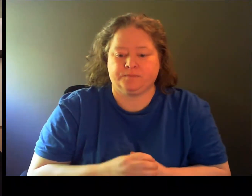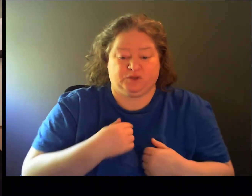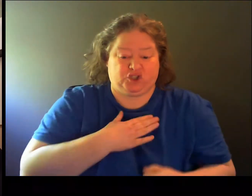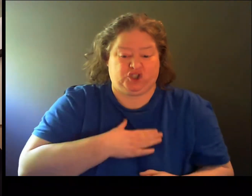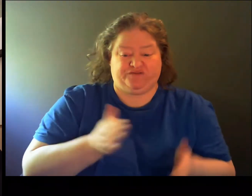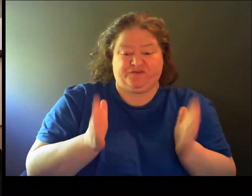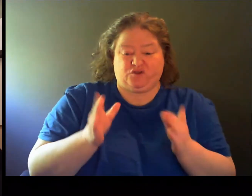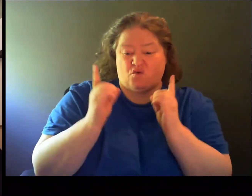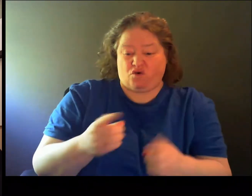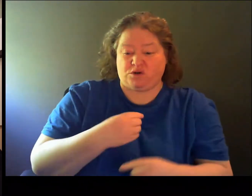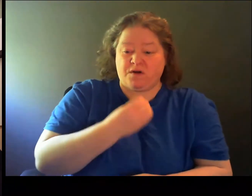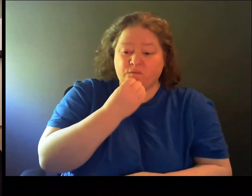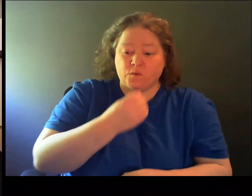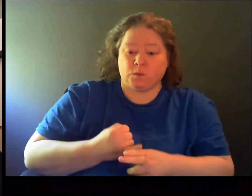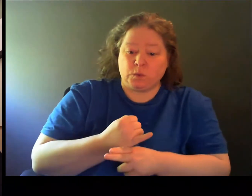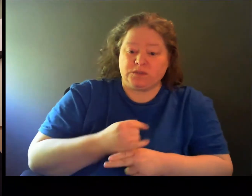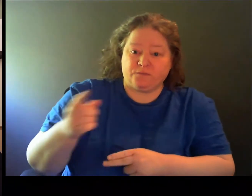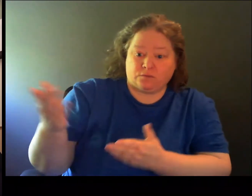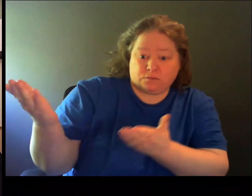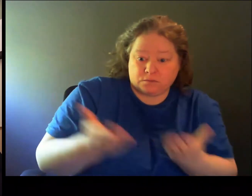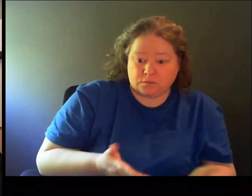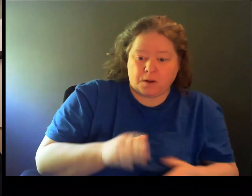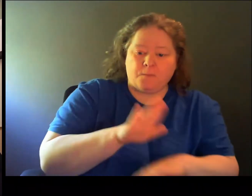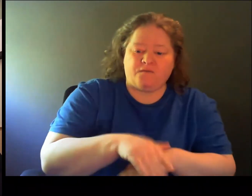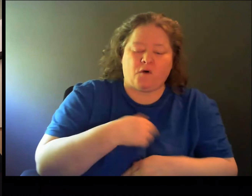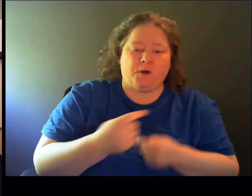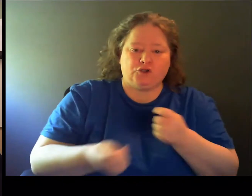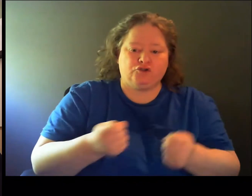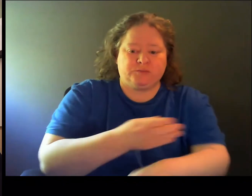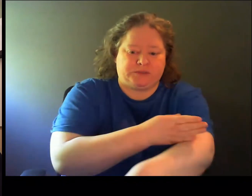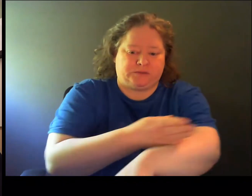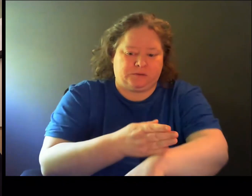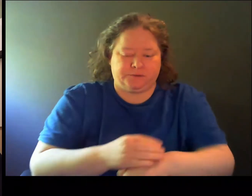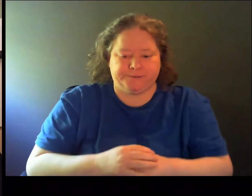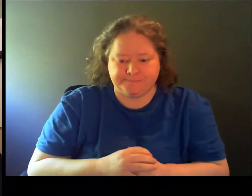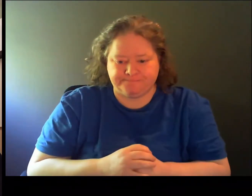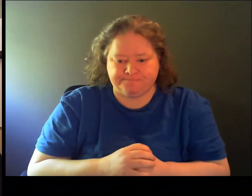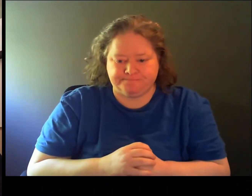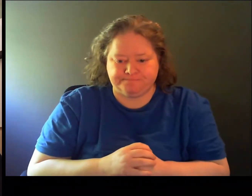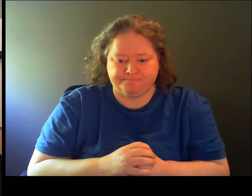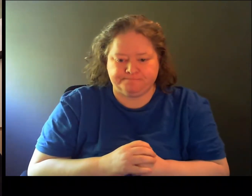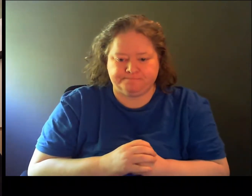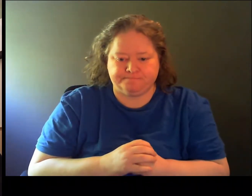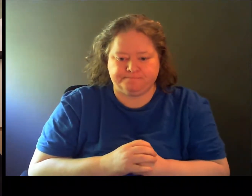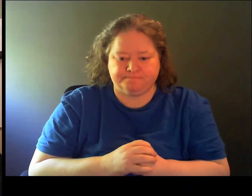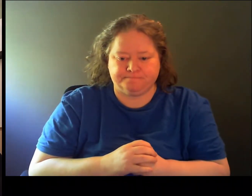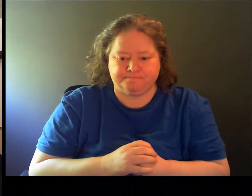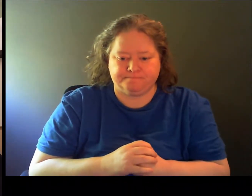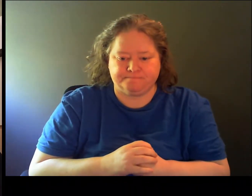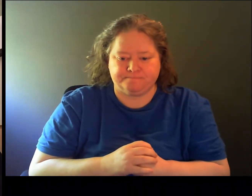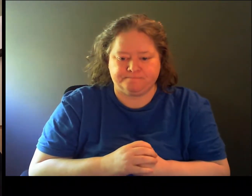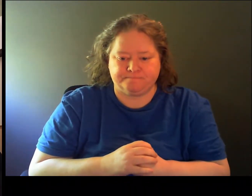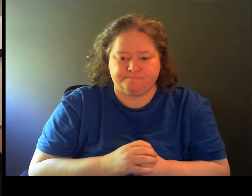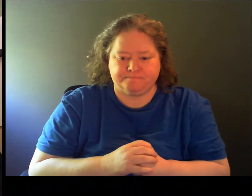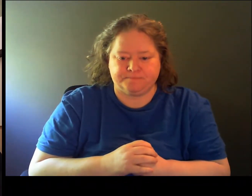I’ve just ordered my food, so I am waiting for that to arrive before my treatment comes.